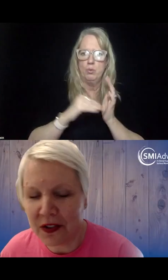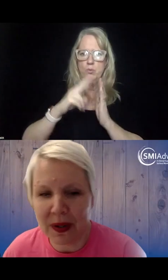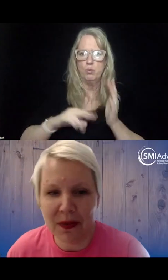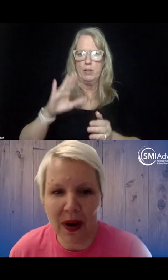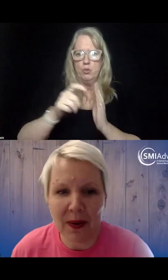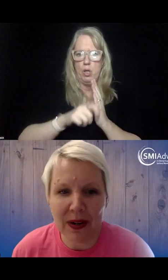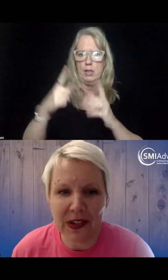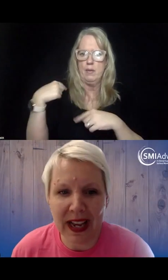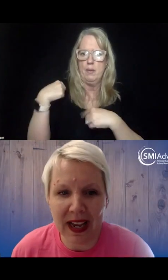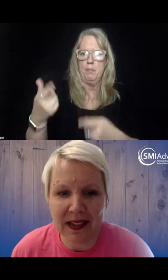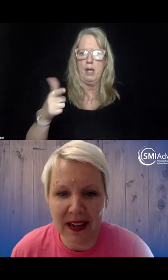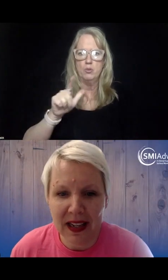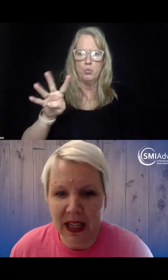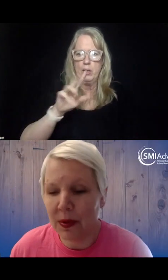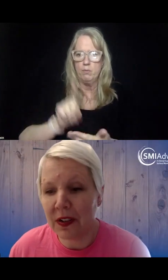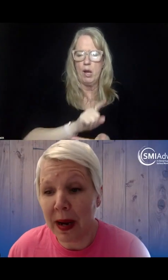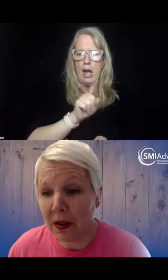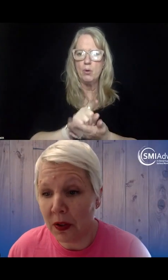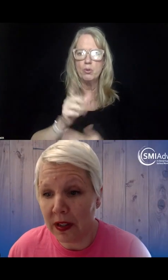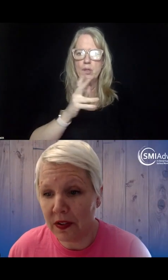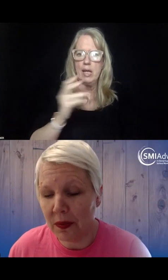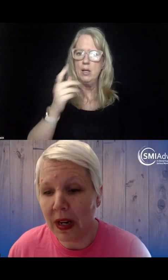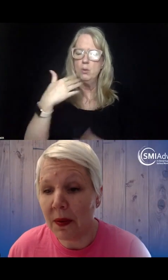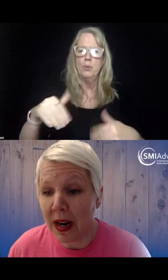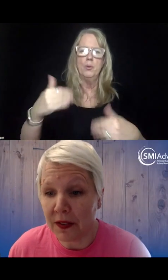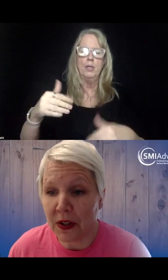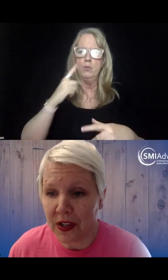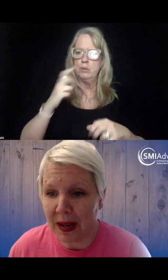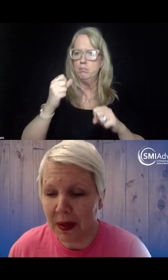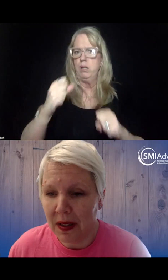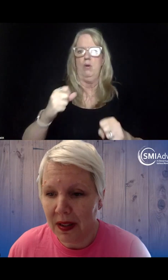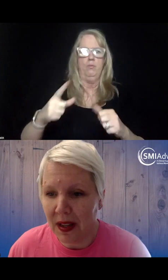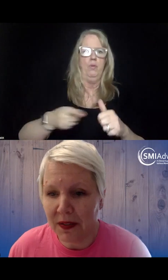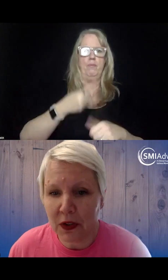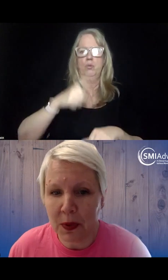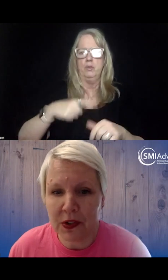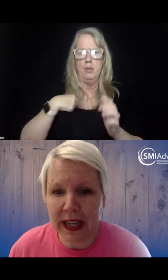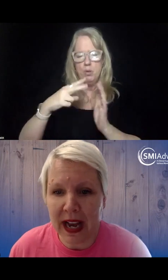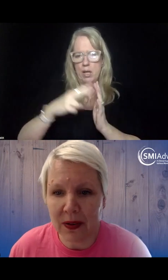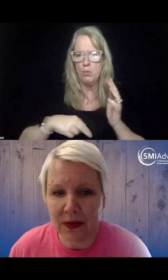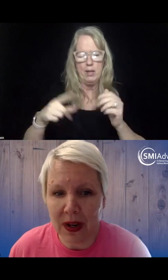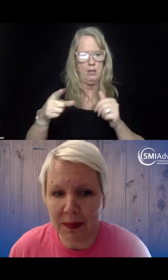24 HOURS AND IT WAS AS POWERFUL AS THE FIRST TIME. OF ACCOUNT OF